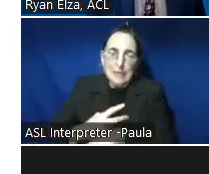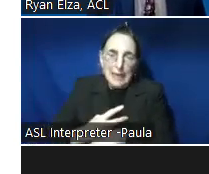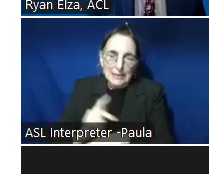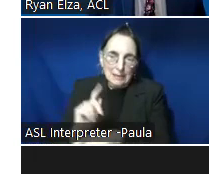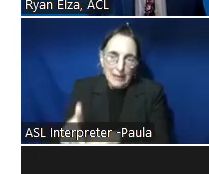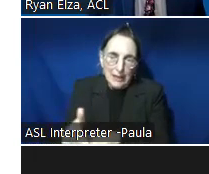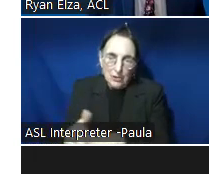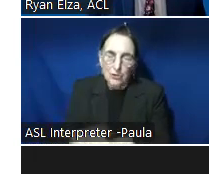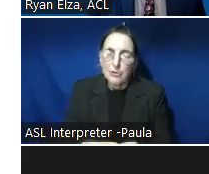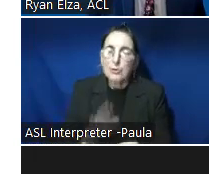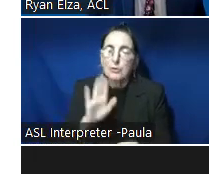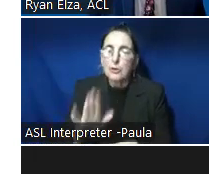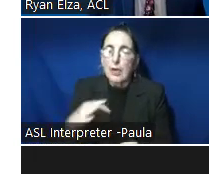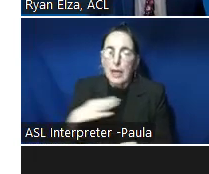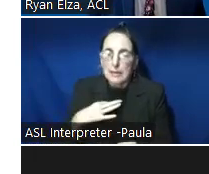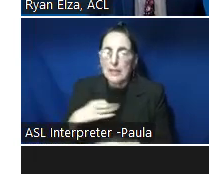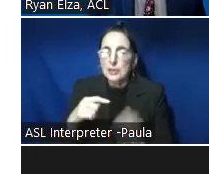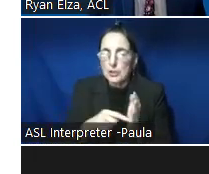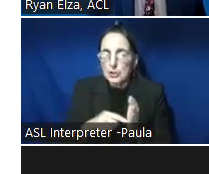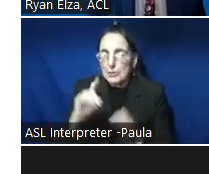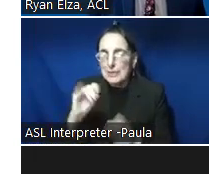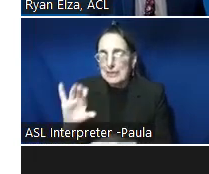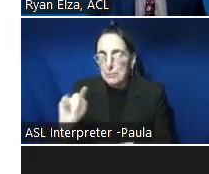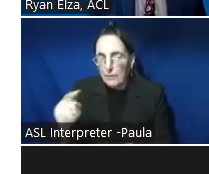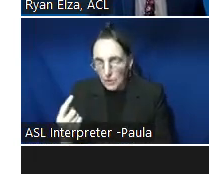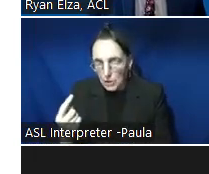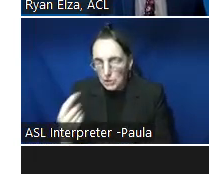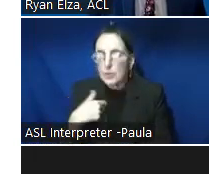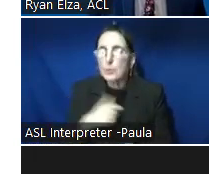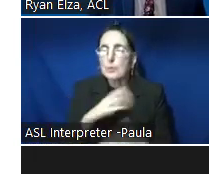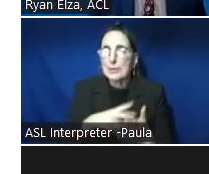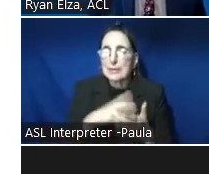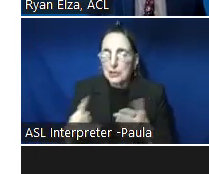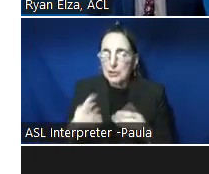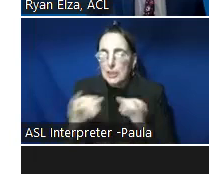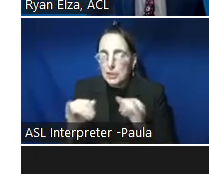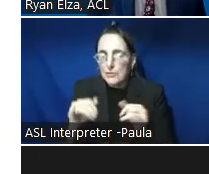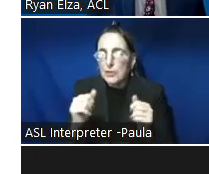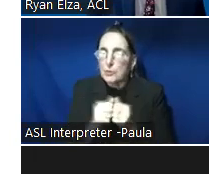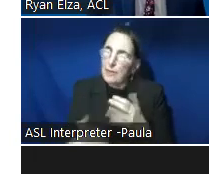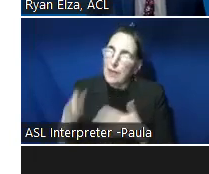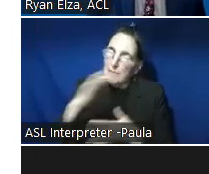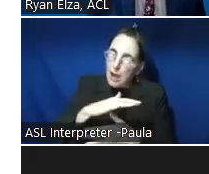there. Your application is due December 1. We will schedule interviews with the top rated applicants for